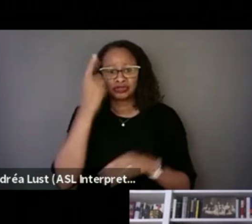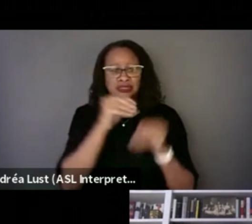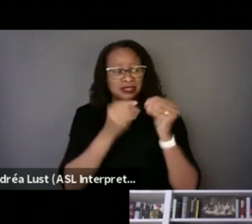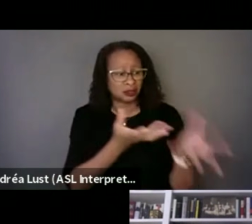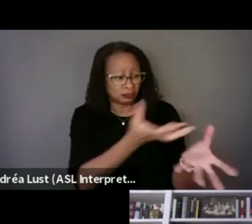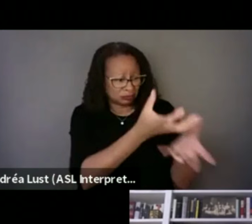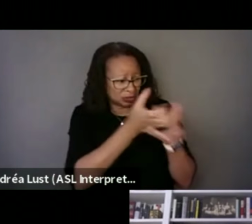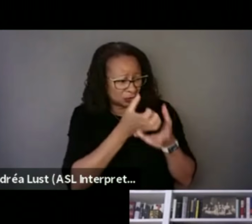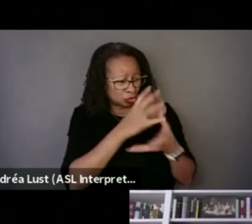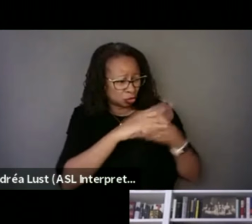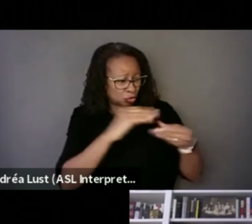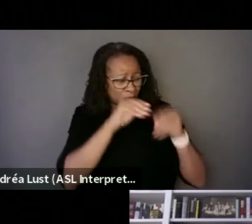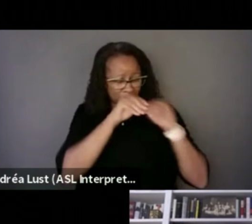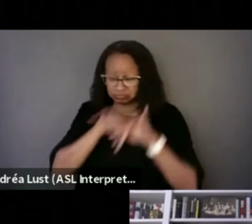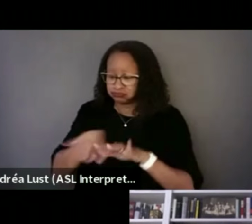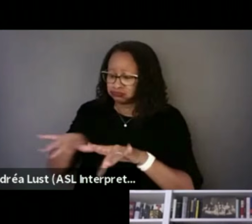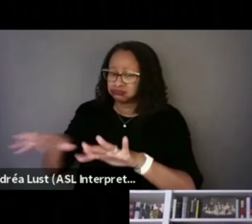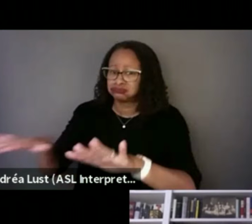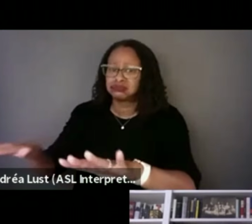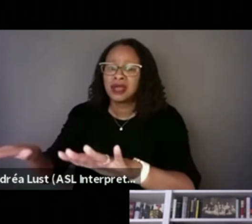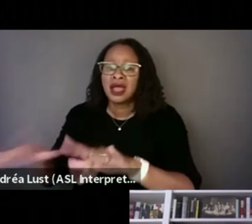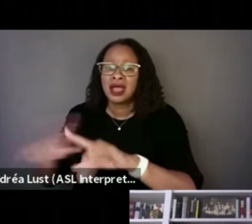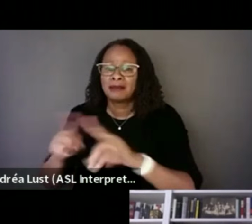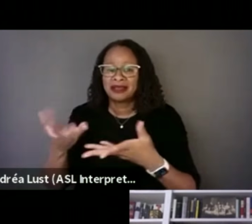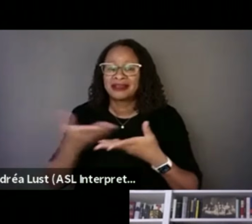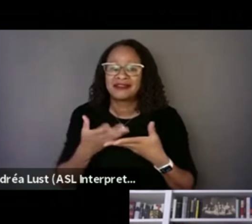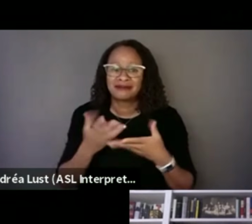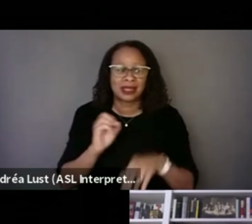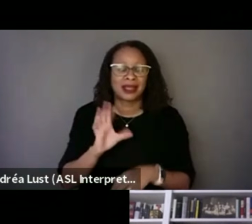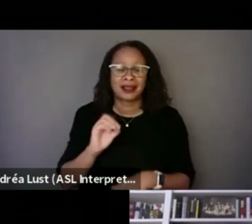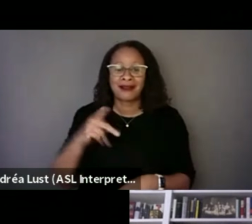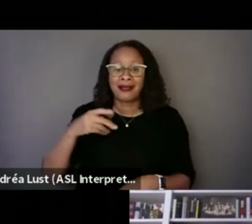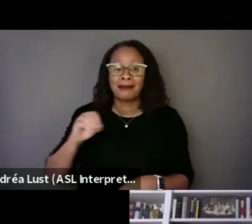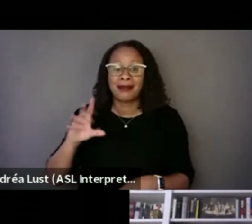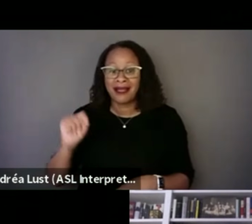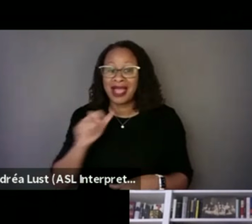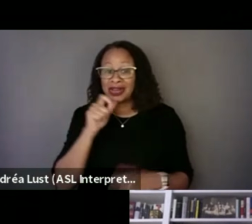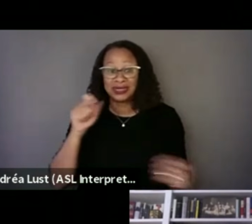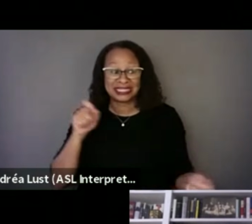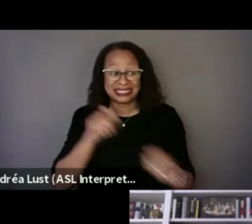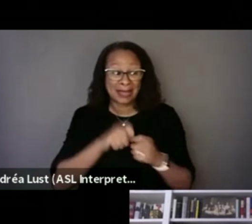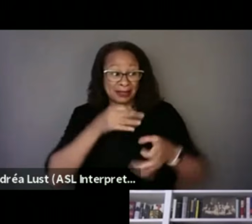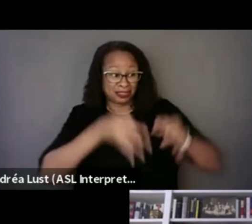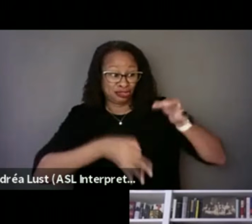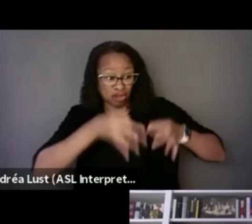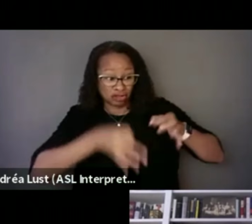But maybe giving me a little bit of a cop out of that I don't have to be exactly the judge of what moment.